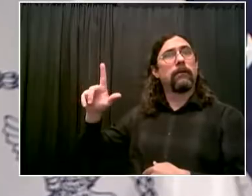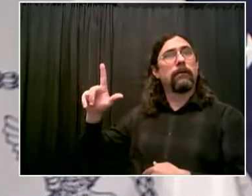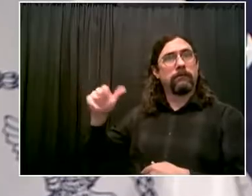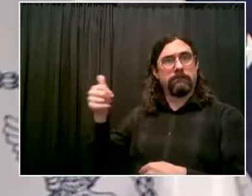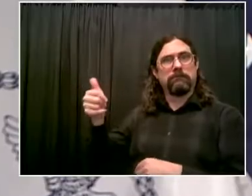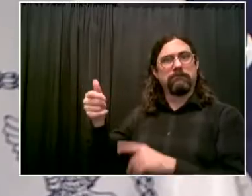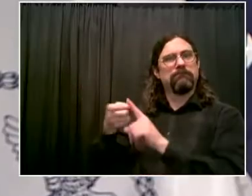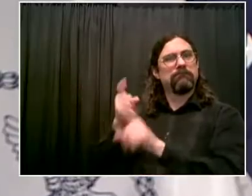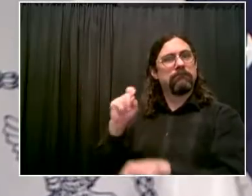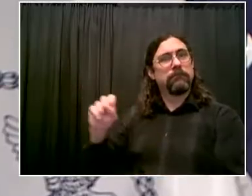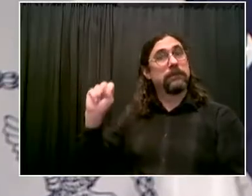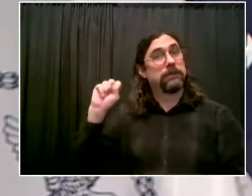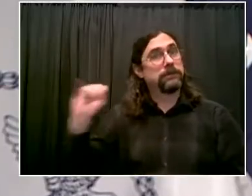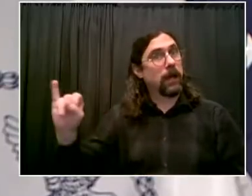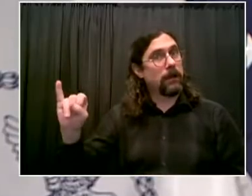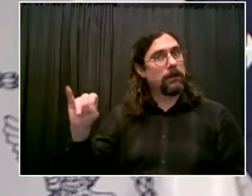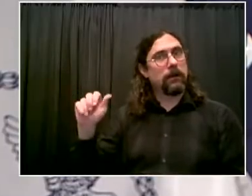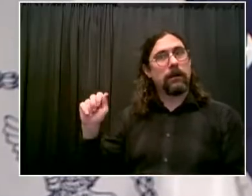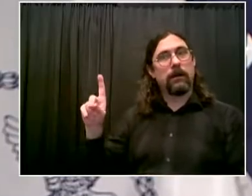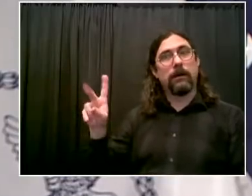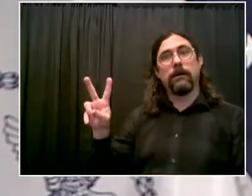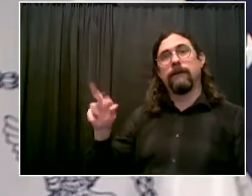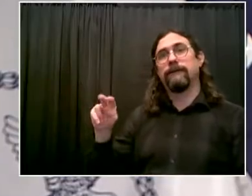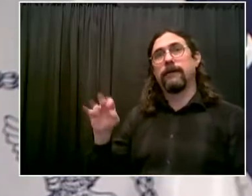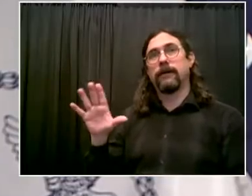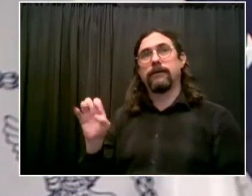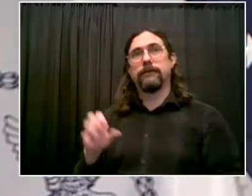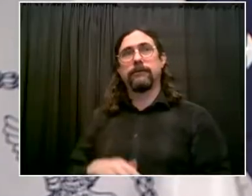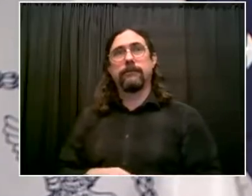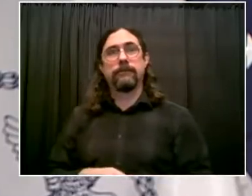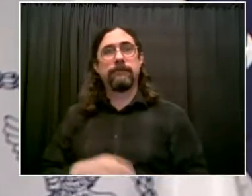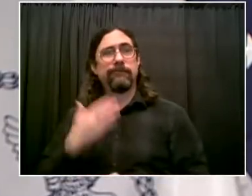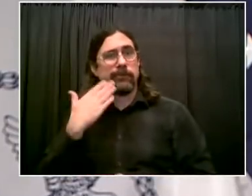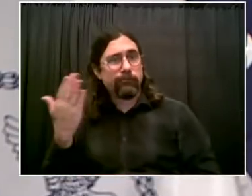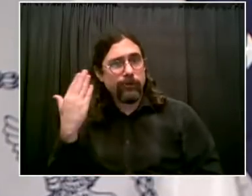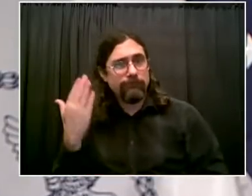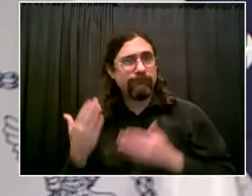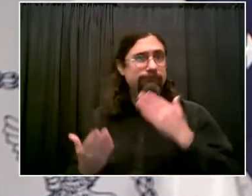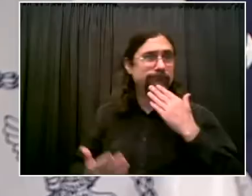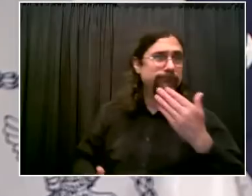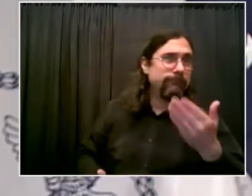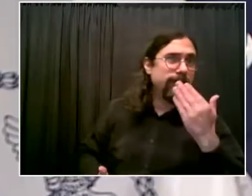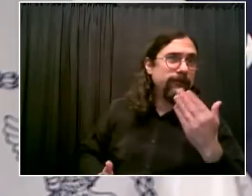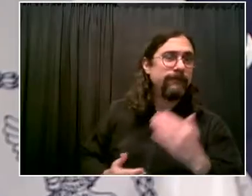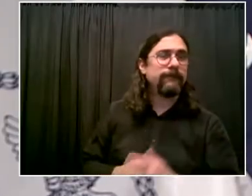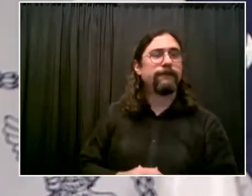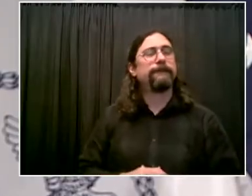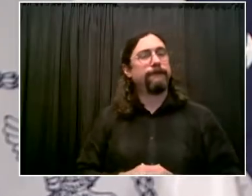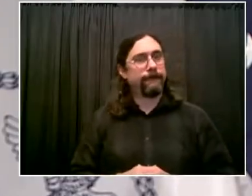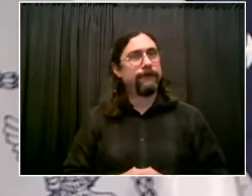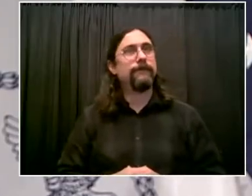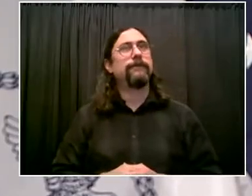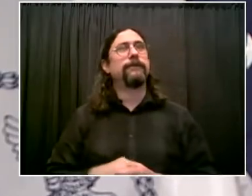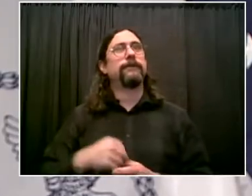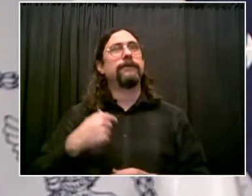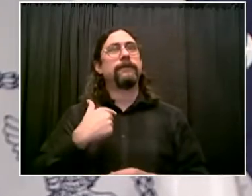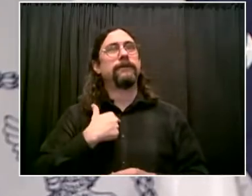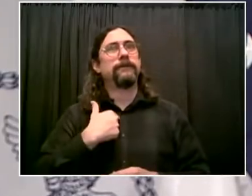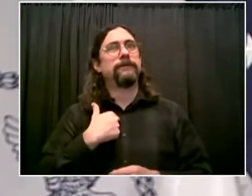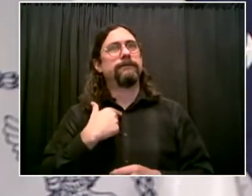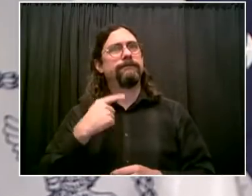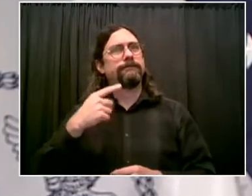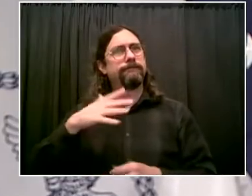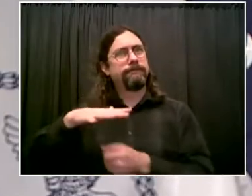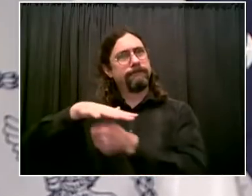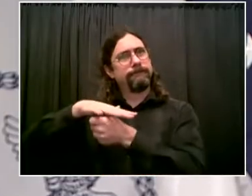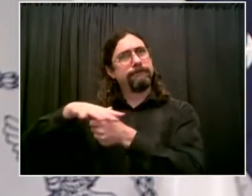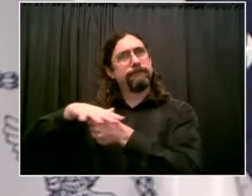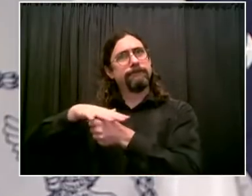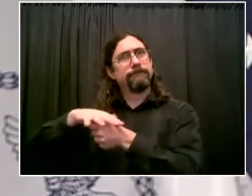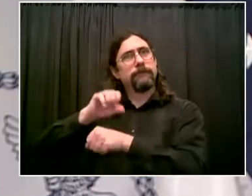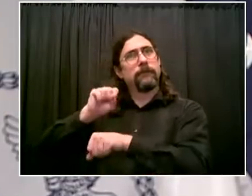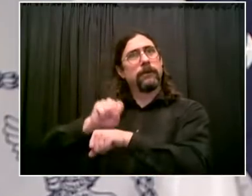Reporter: